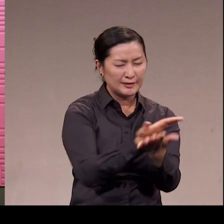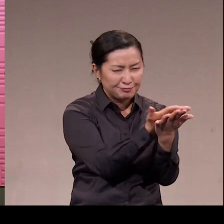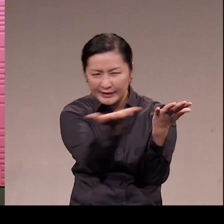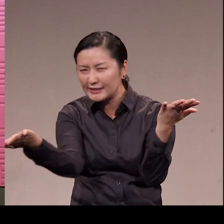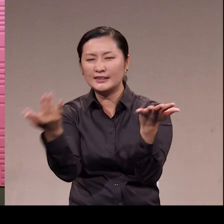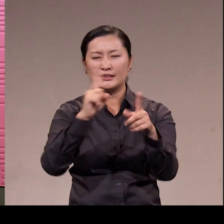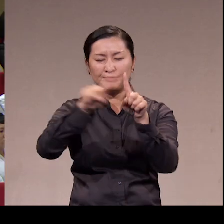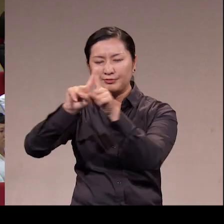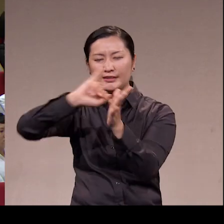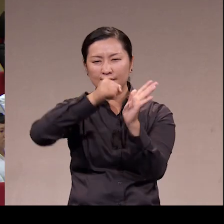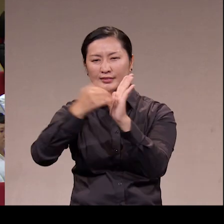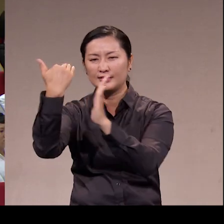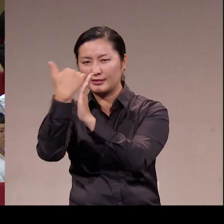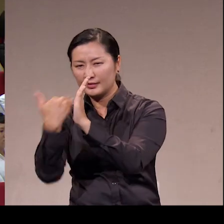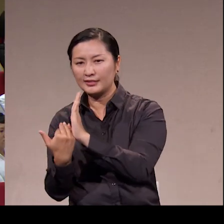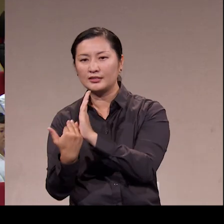as it prepares them to guide Singapore Muslims to live in a